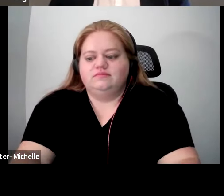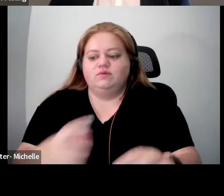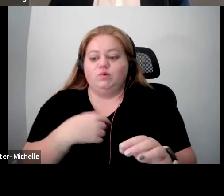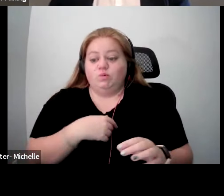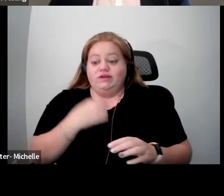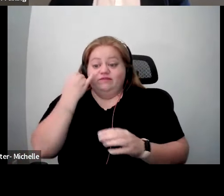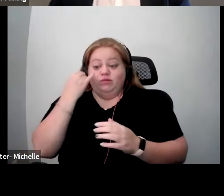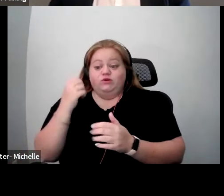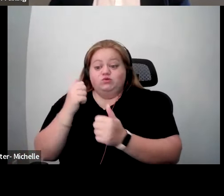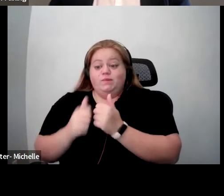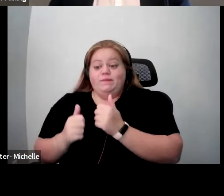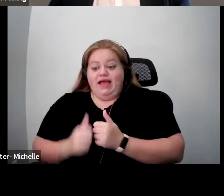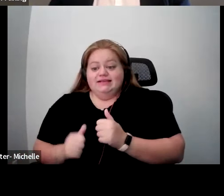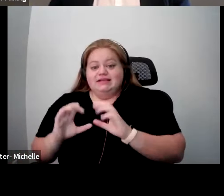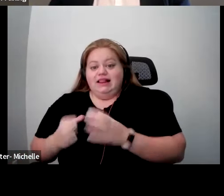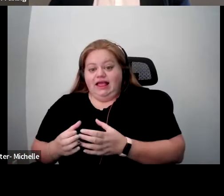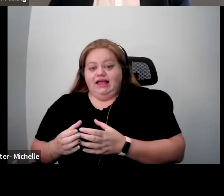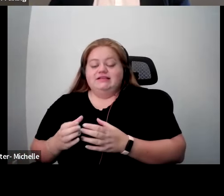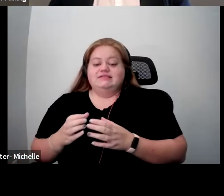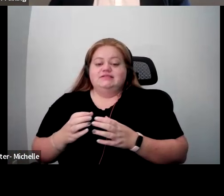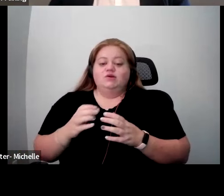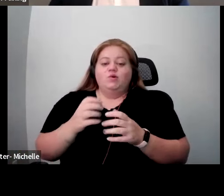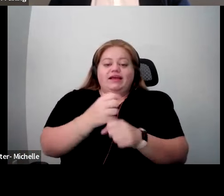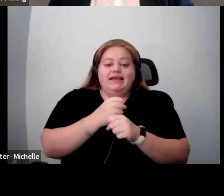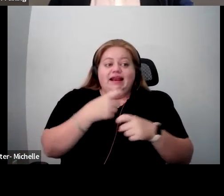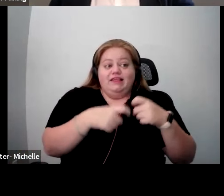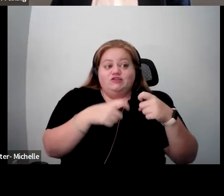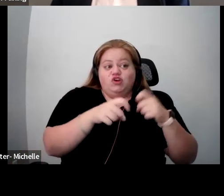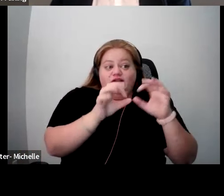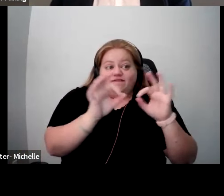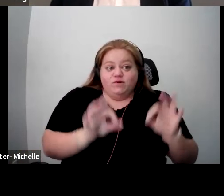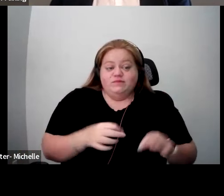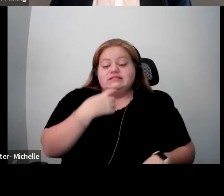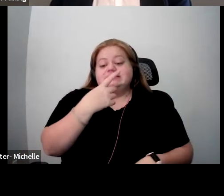to get things in an electronic format. Or perhaps telling the lecturer how they can improve that.